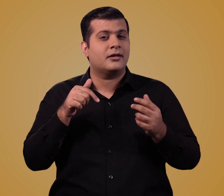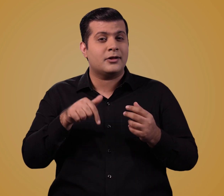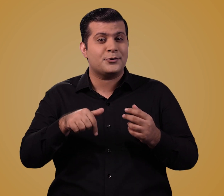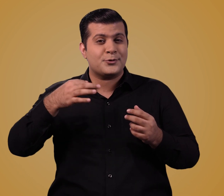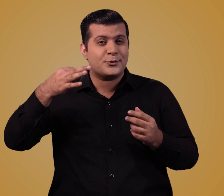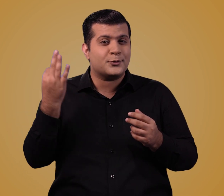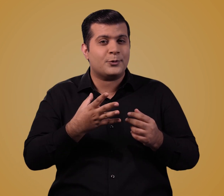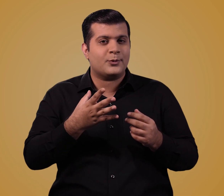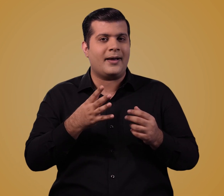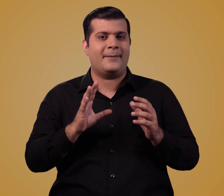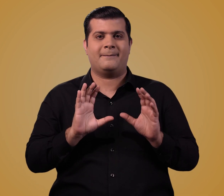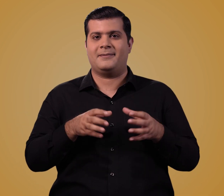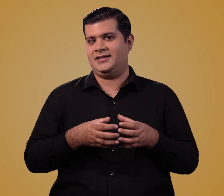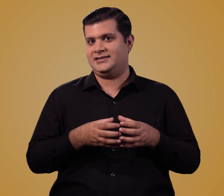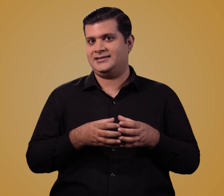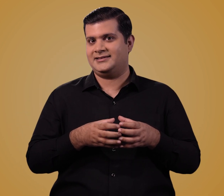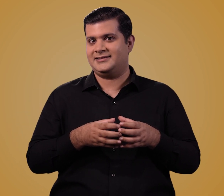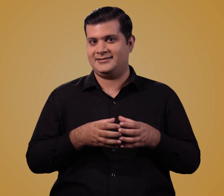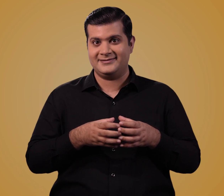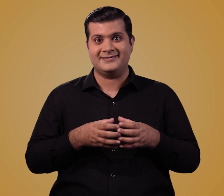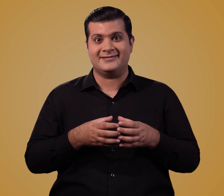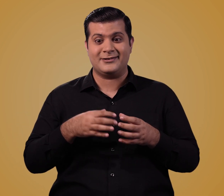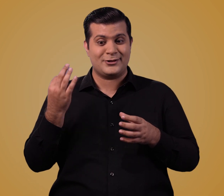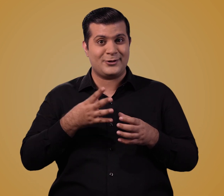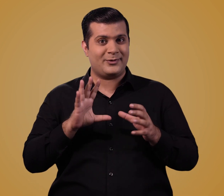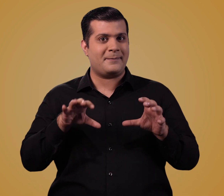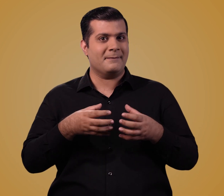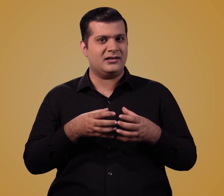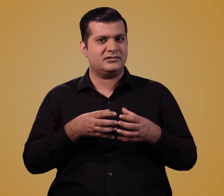New month means a new batch!